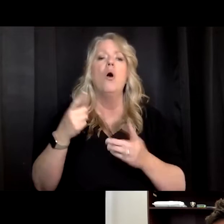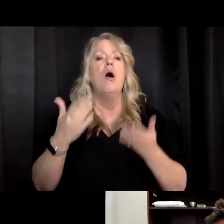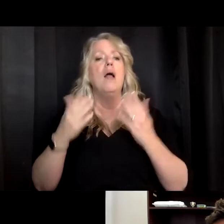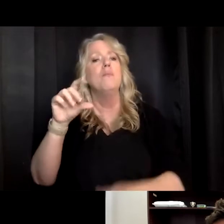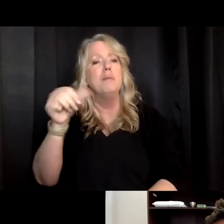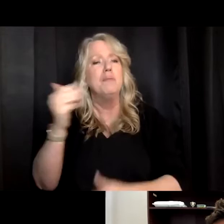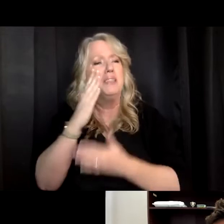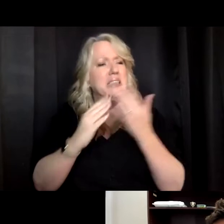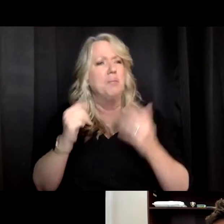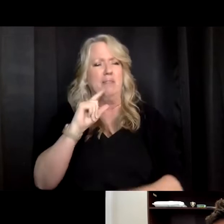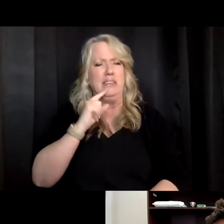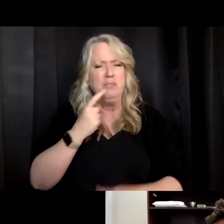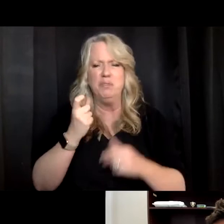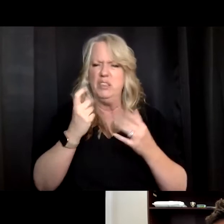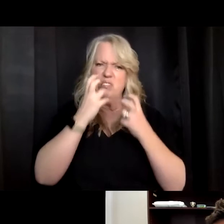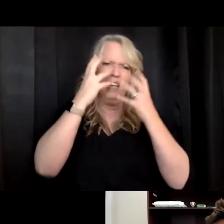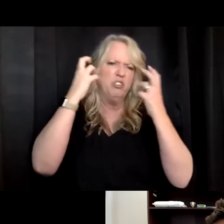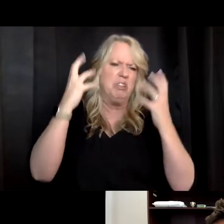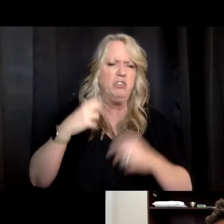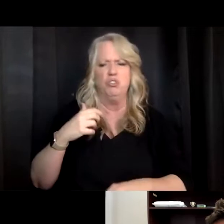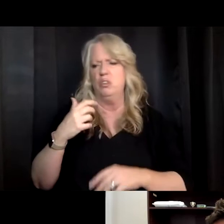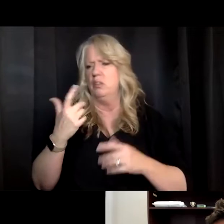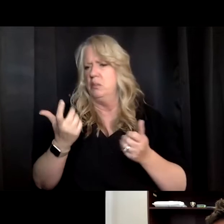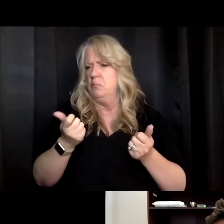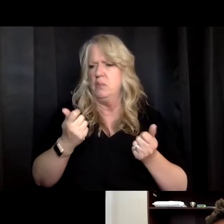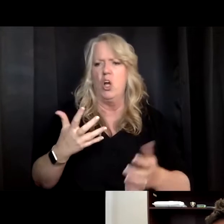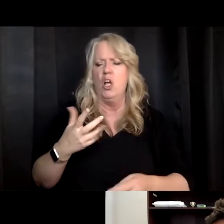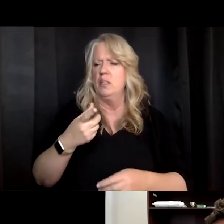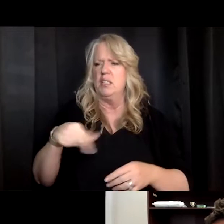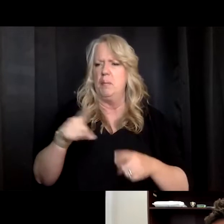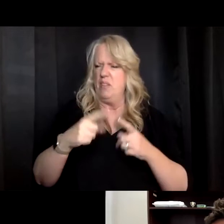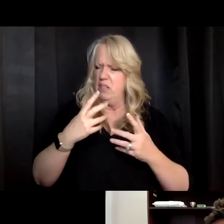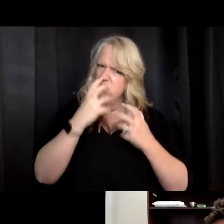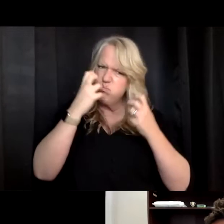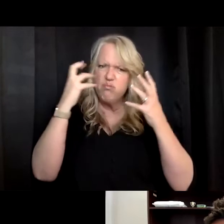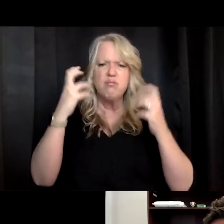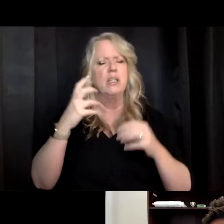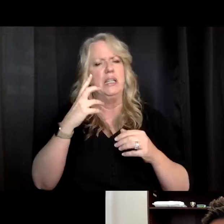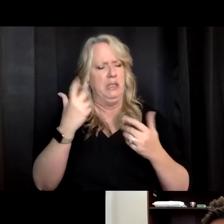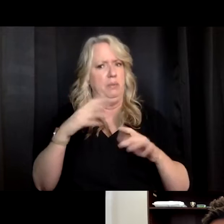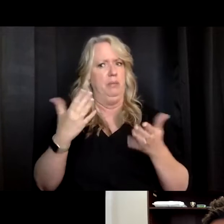. AGAINST THEIR WILL. IN SOME OF THE CASE S, GUESTS MAY HAVE SEVERE AGITATION, AT TIMES,